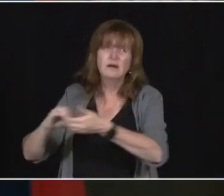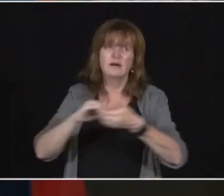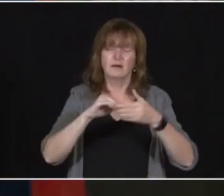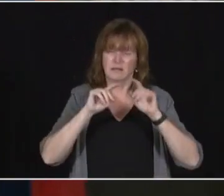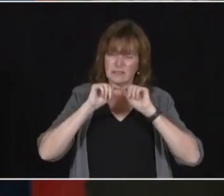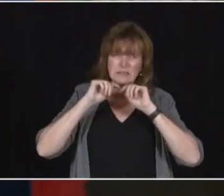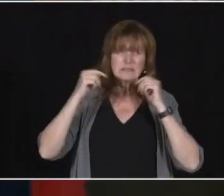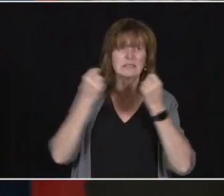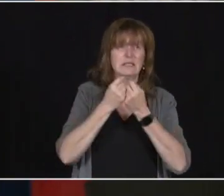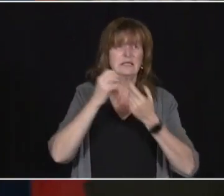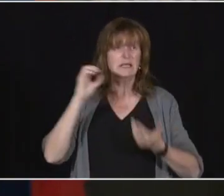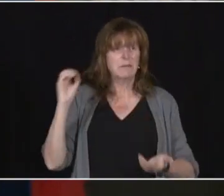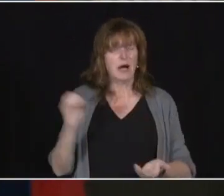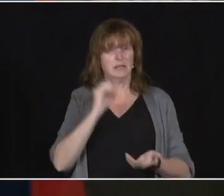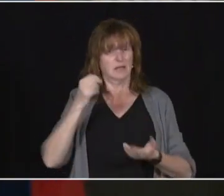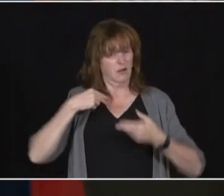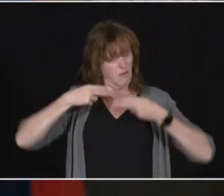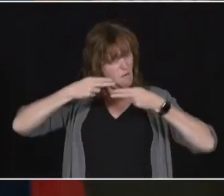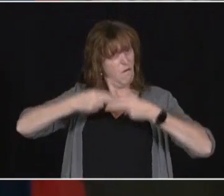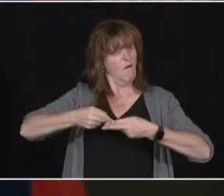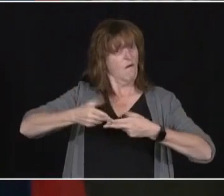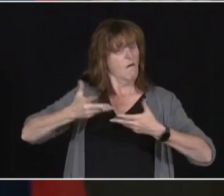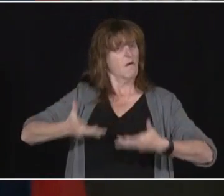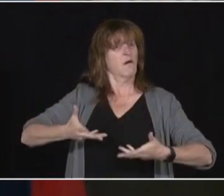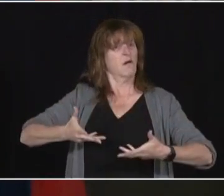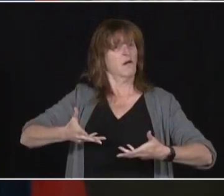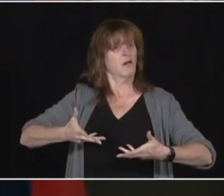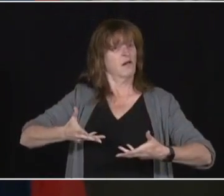They are amazing. Let's see where we go on this.